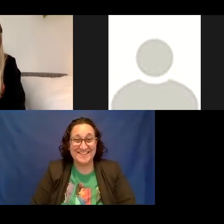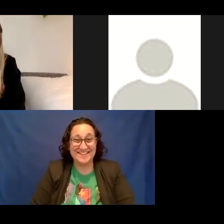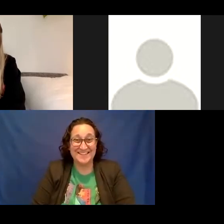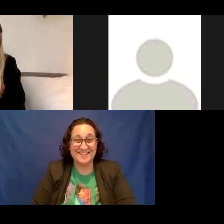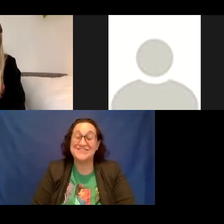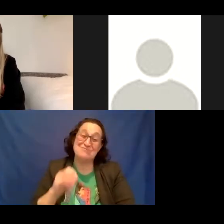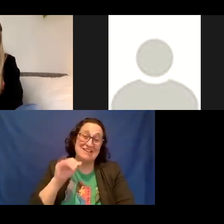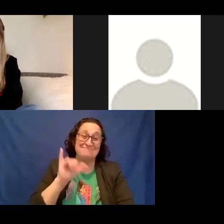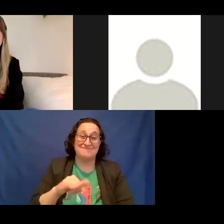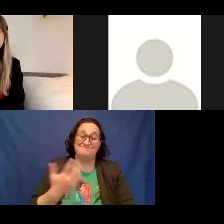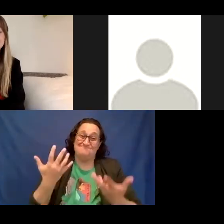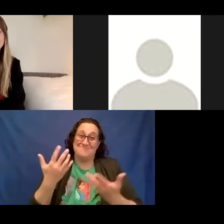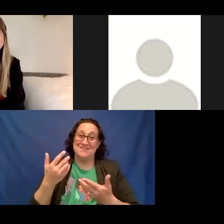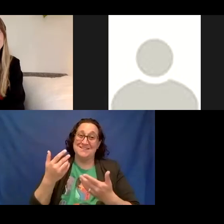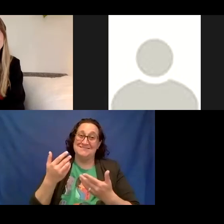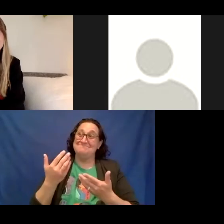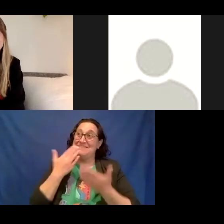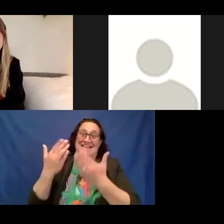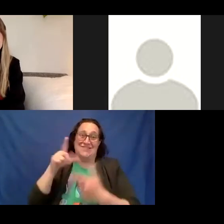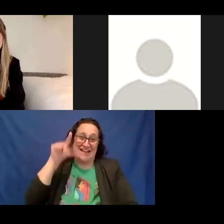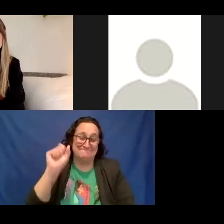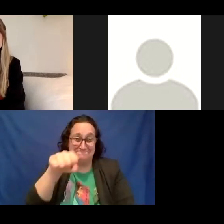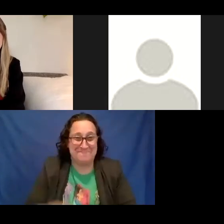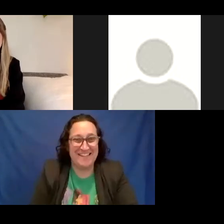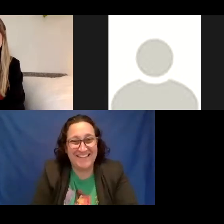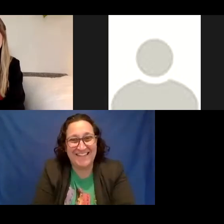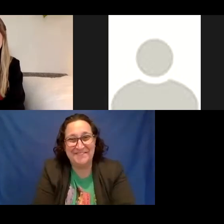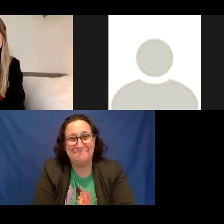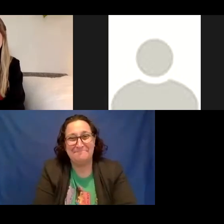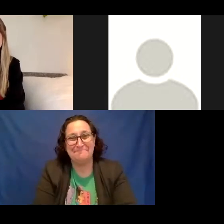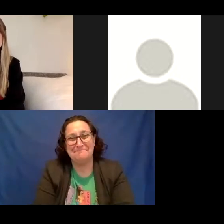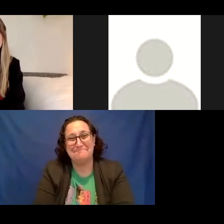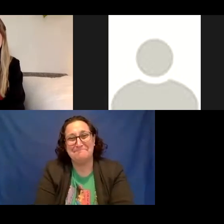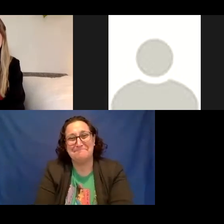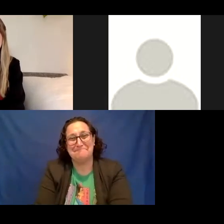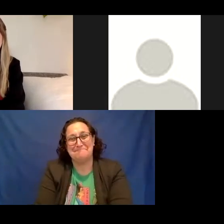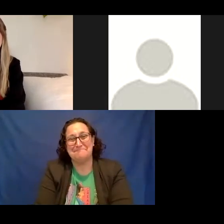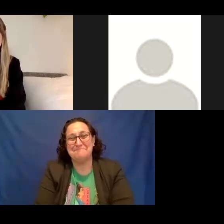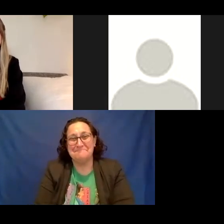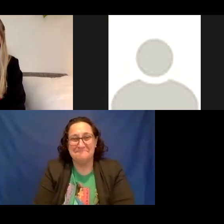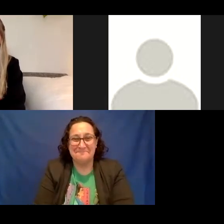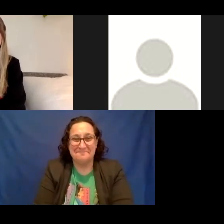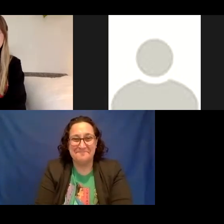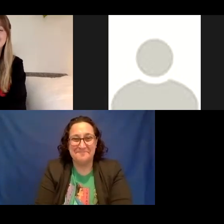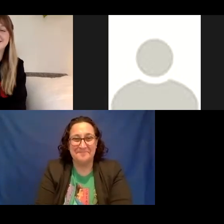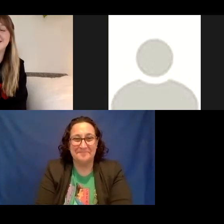is interwoven throughout all of everything you do. I'm incredibly grateful to Gallaudet. That's